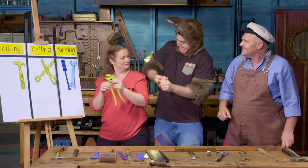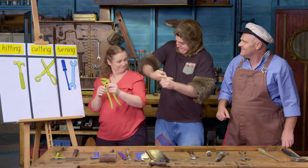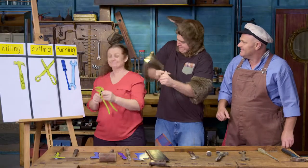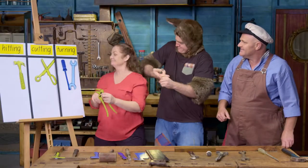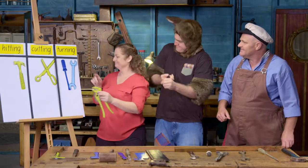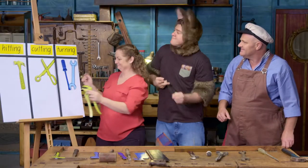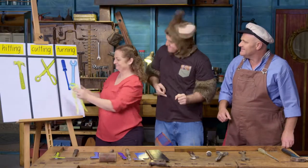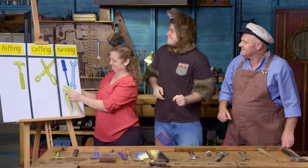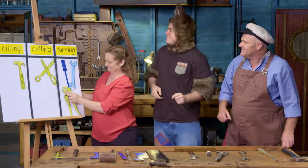Turning.